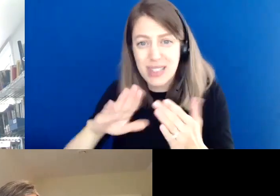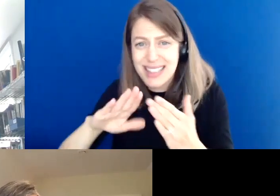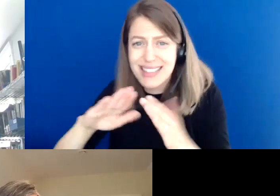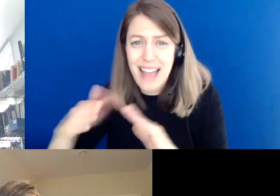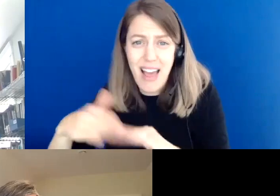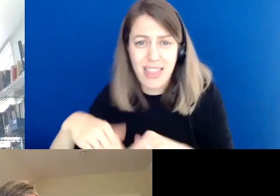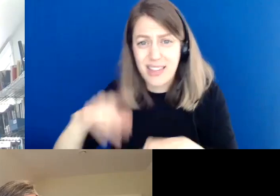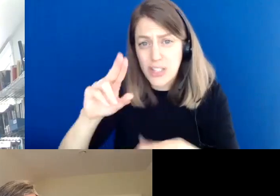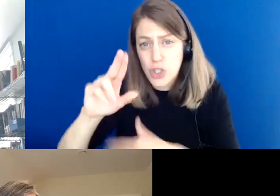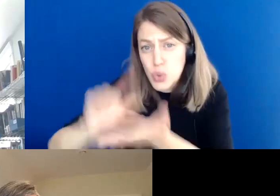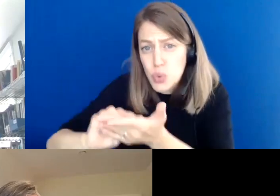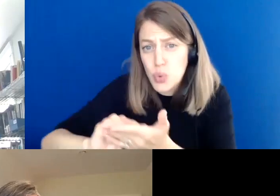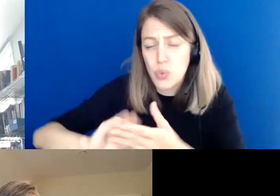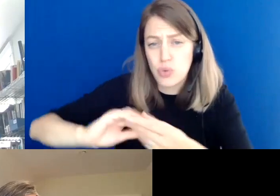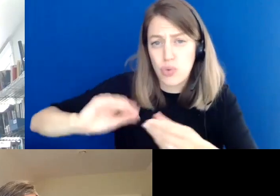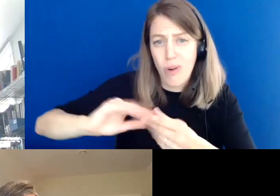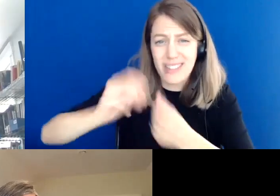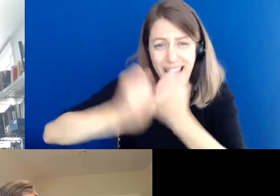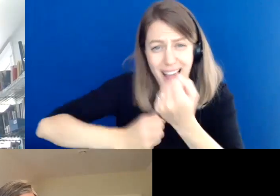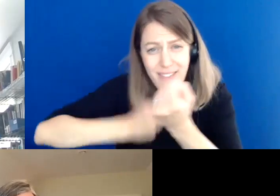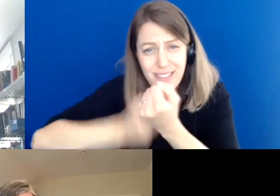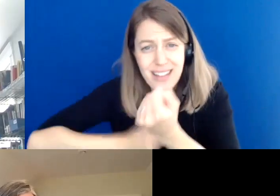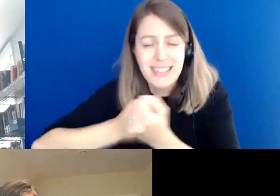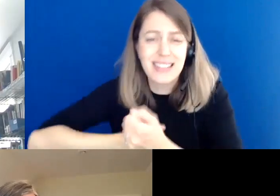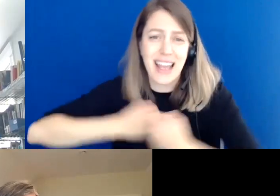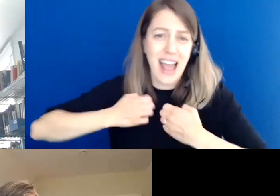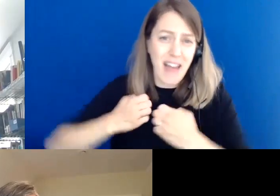advocacy efforts, legislative bills, tax dollars,